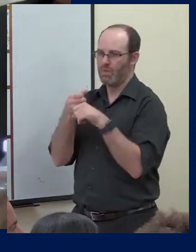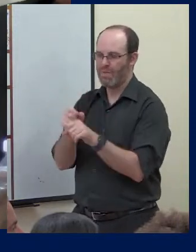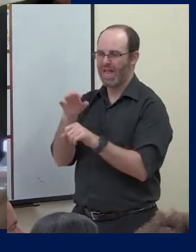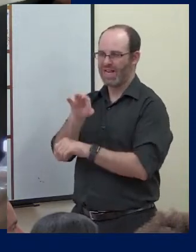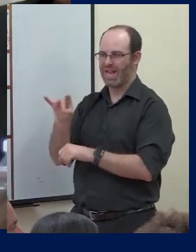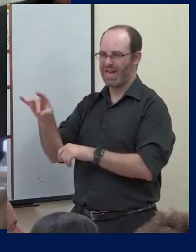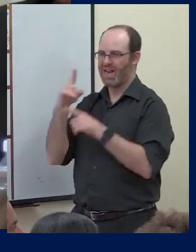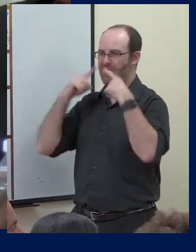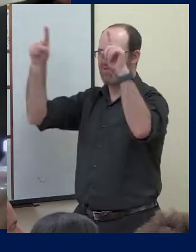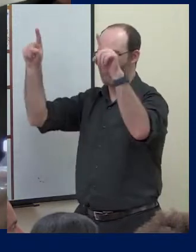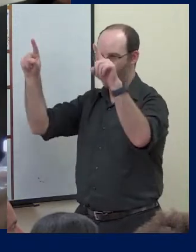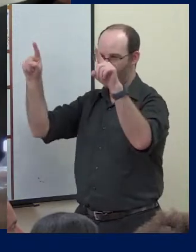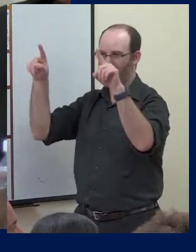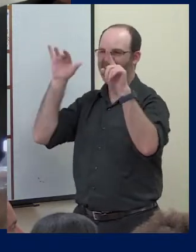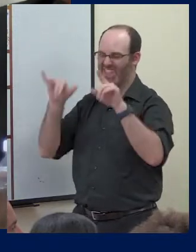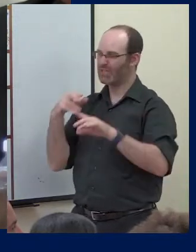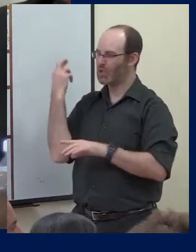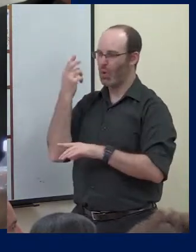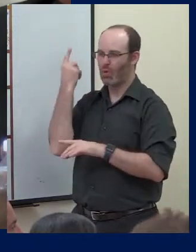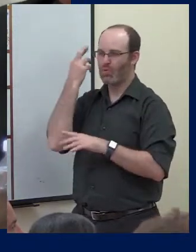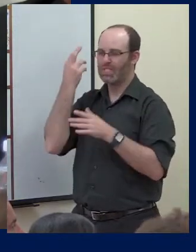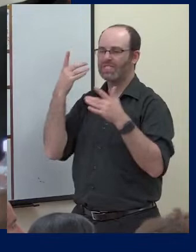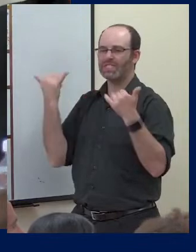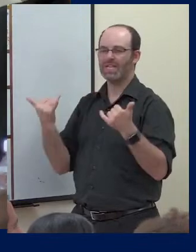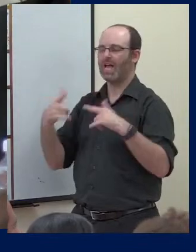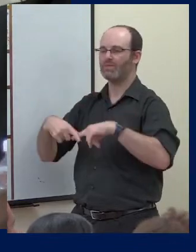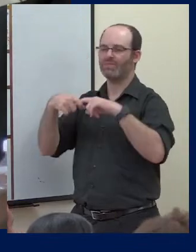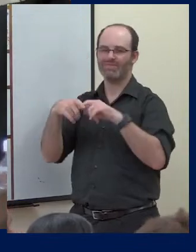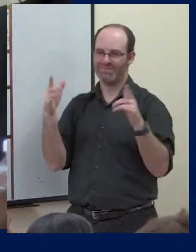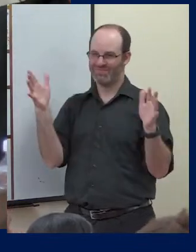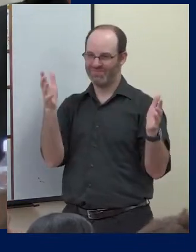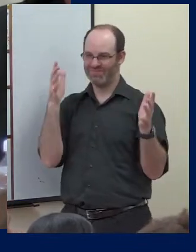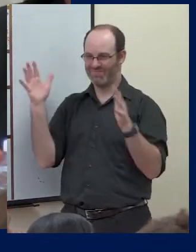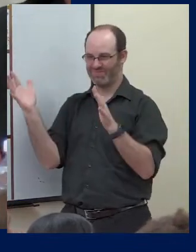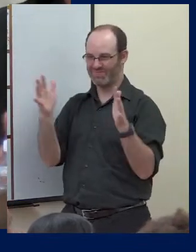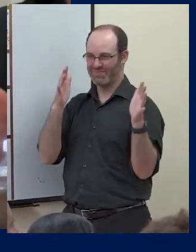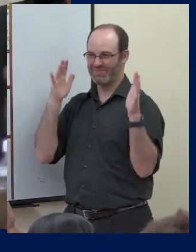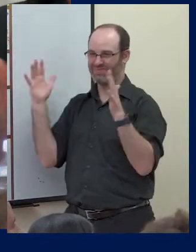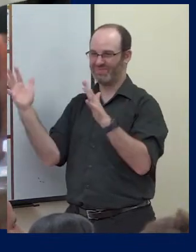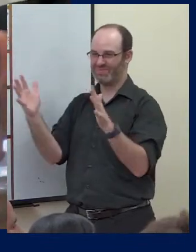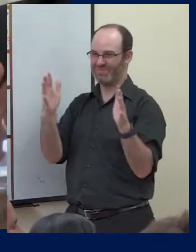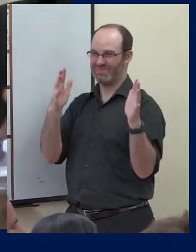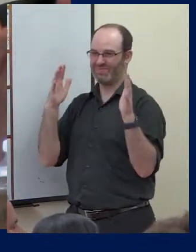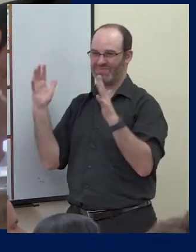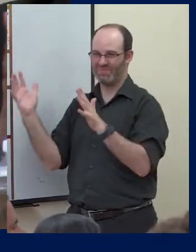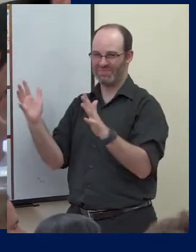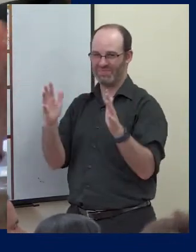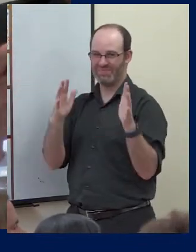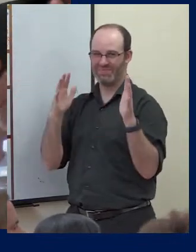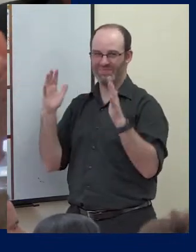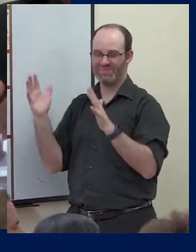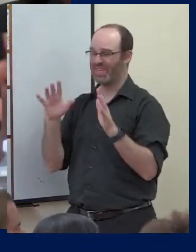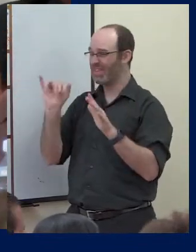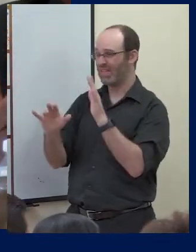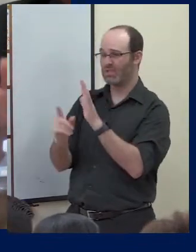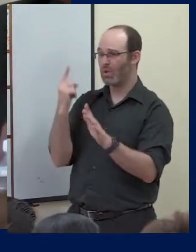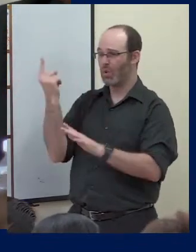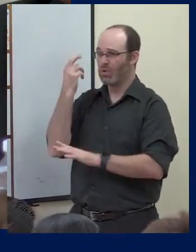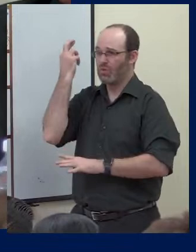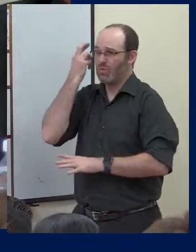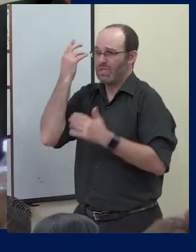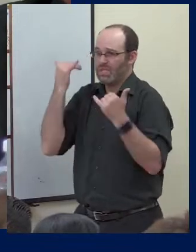That is the only reason today we can say that